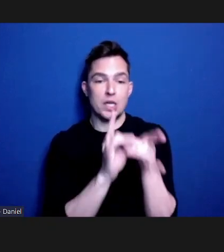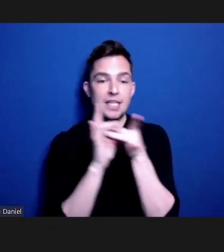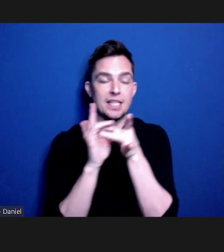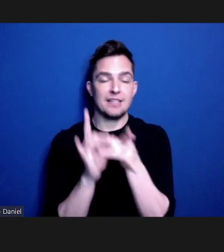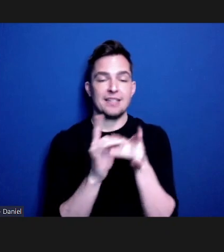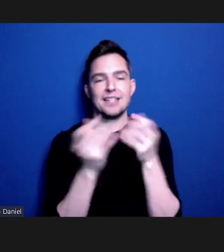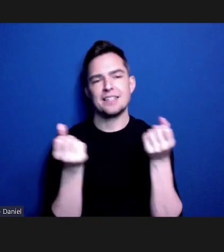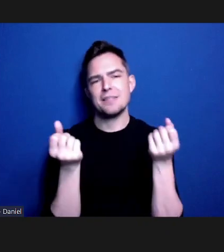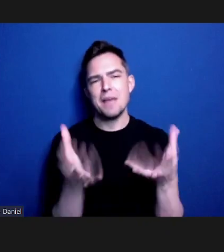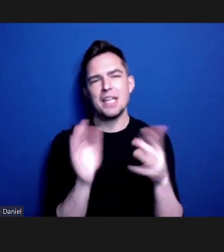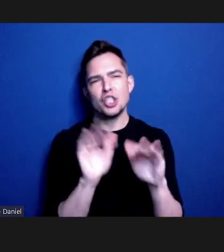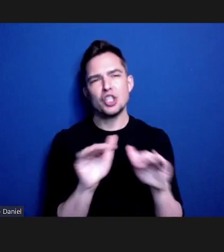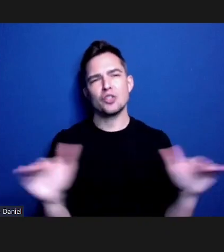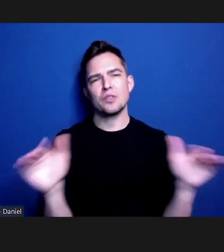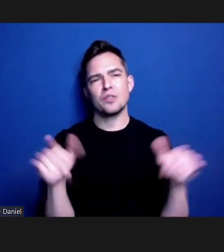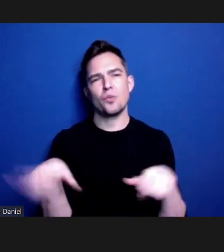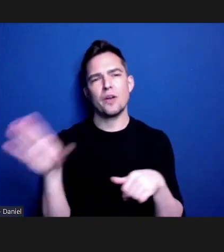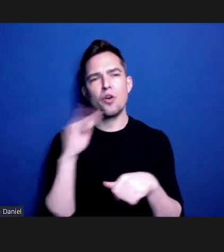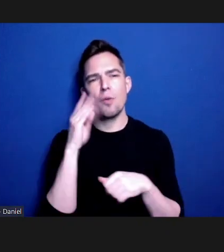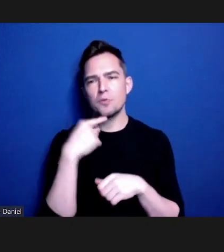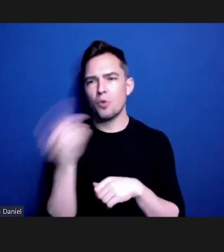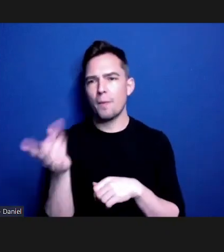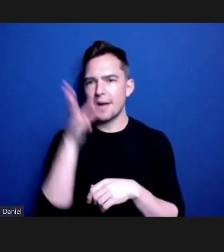children went home and told their parents everything that had happened that day. It